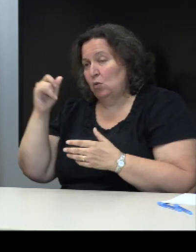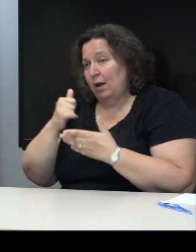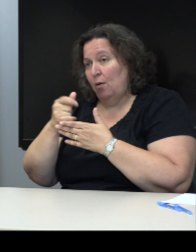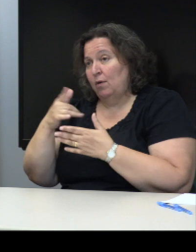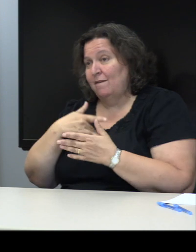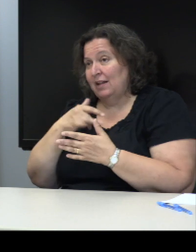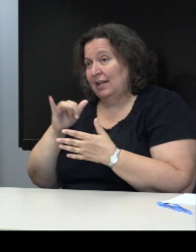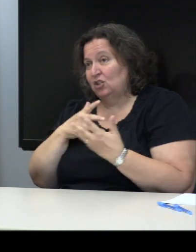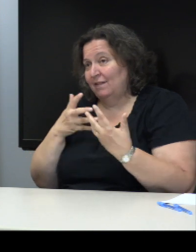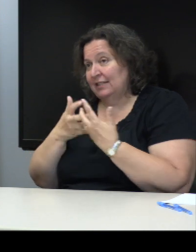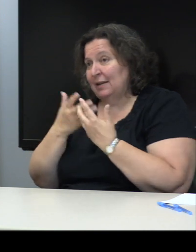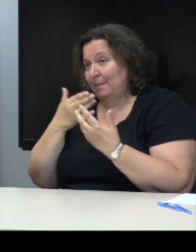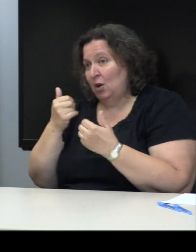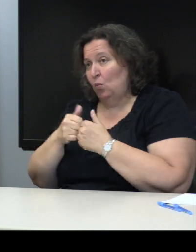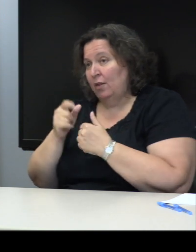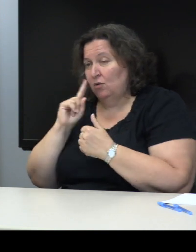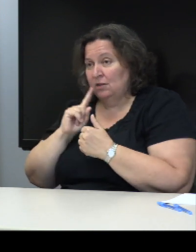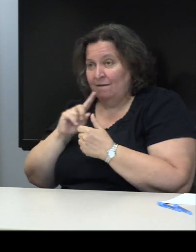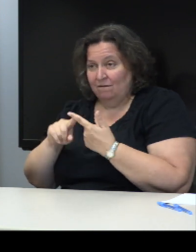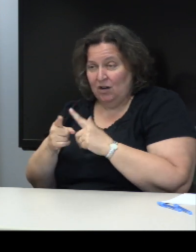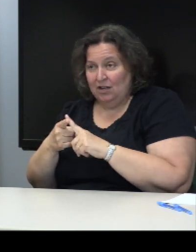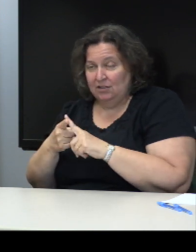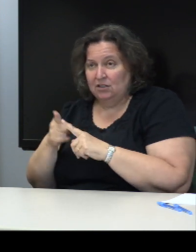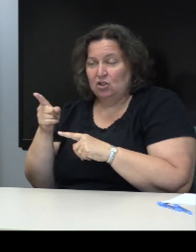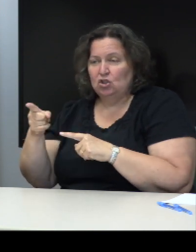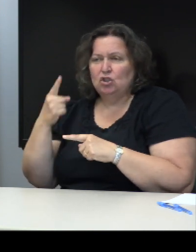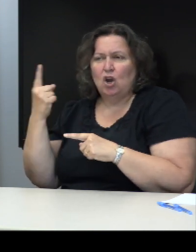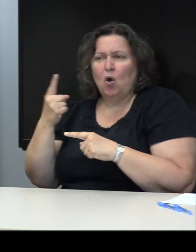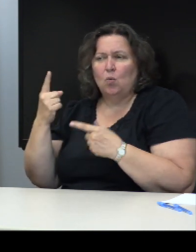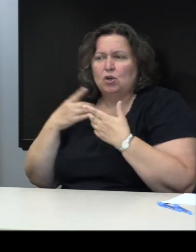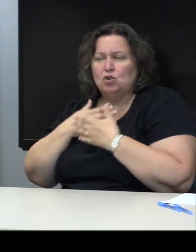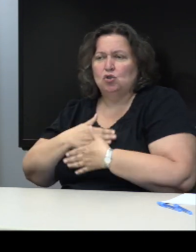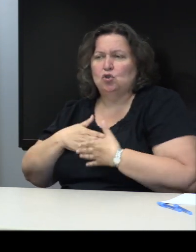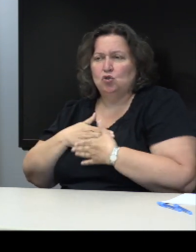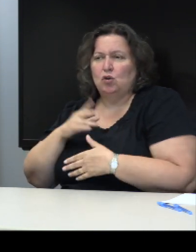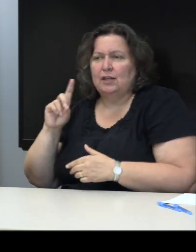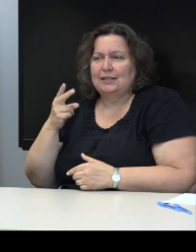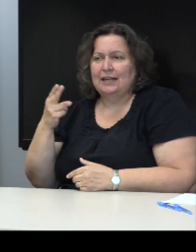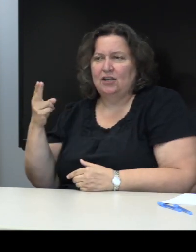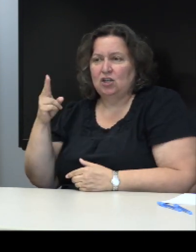she fits in better with her friends who are deaf. She has always enjoyed the D/HH field trips